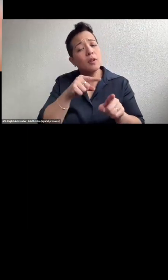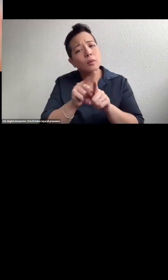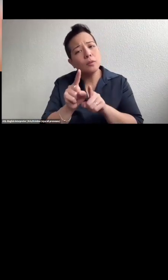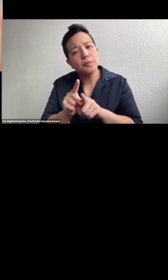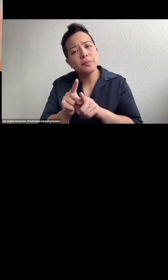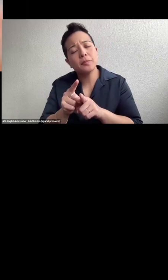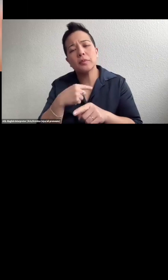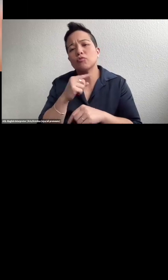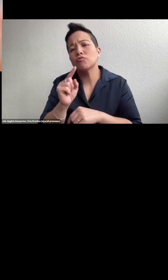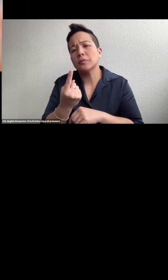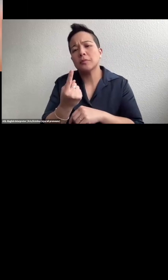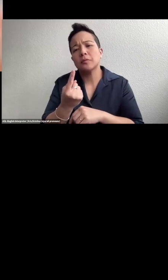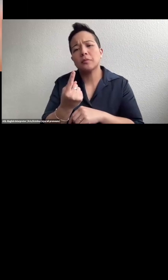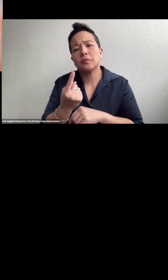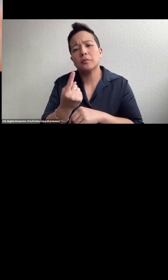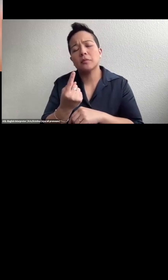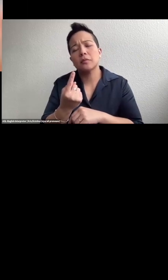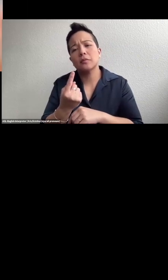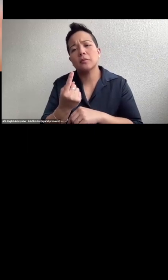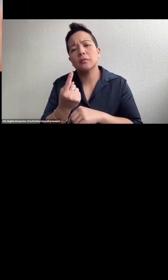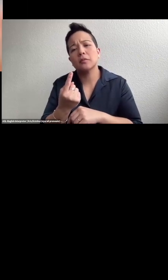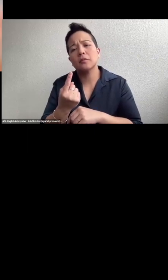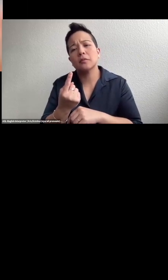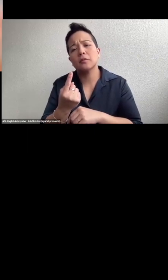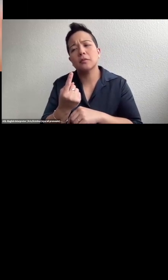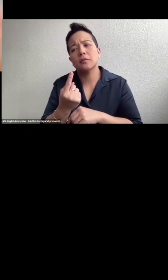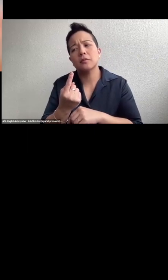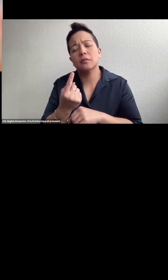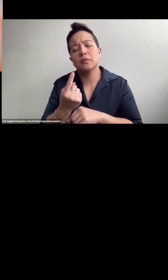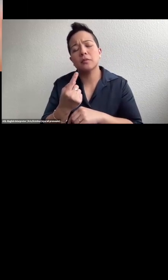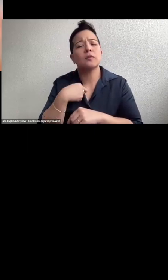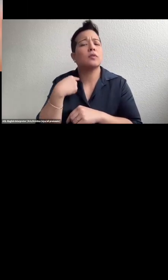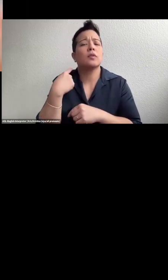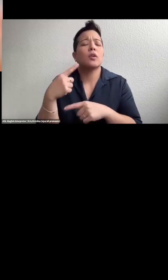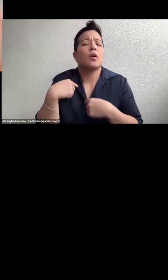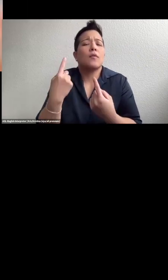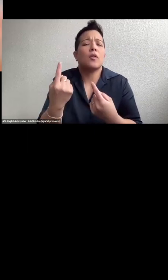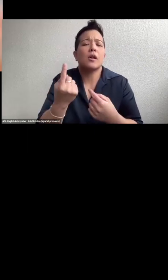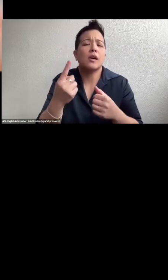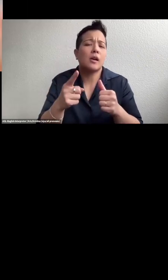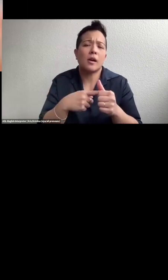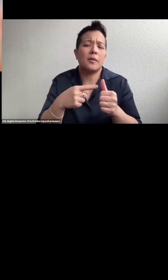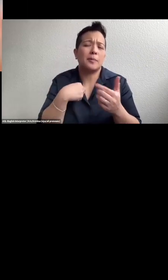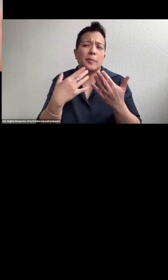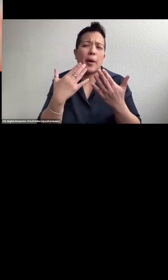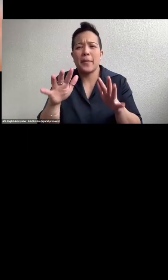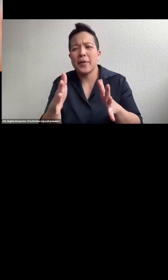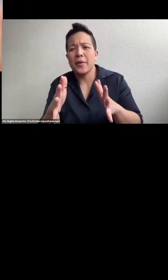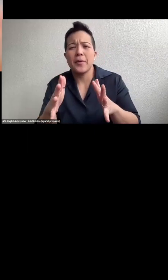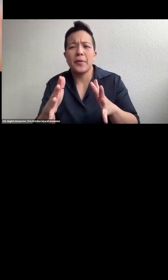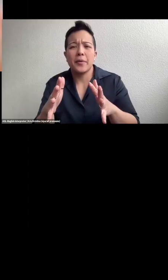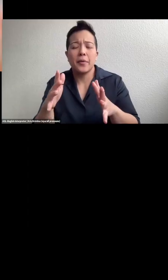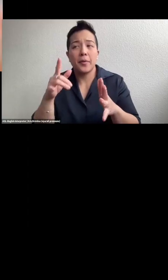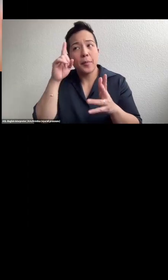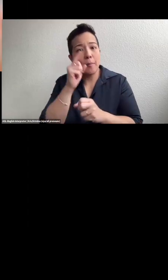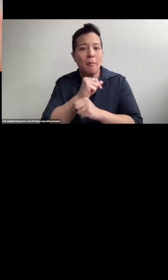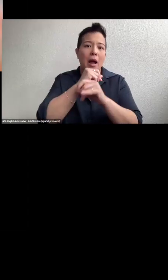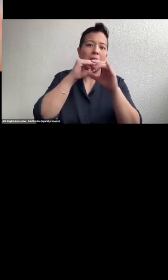I've always, you know, at first I kind of, like, imagined, I guess, you know, what